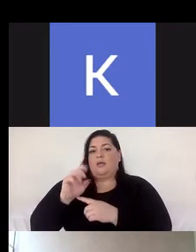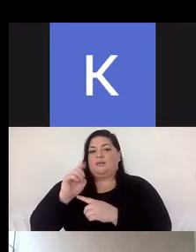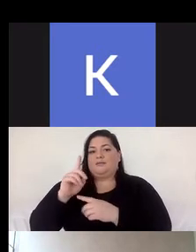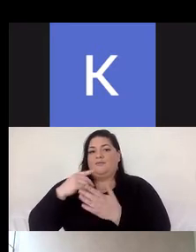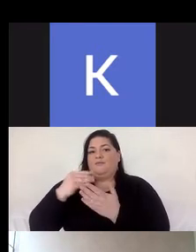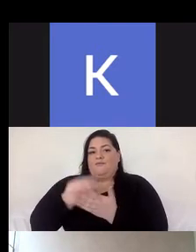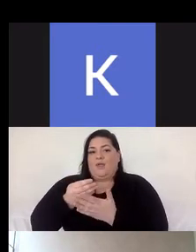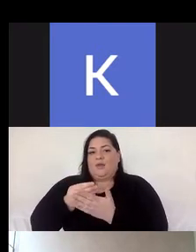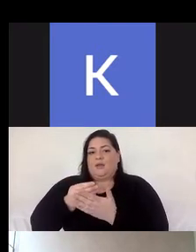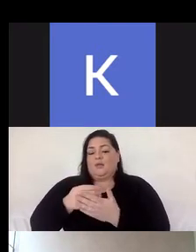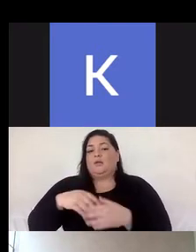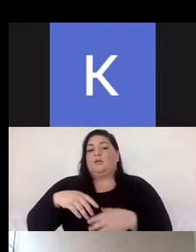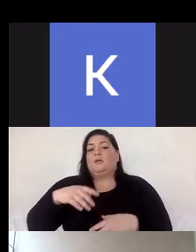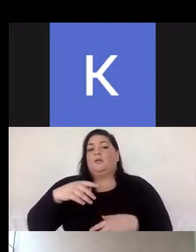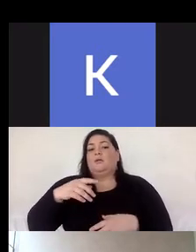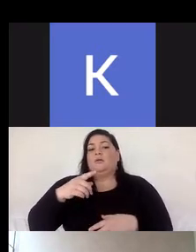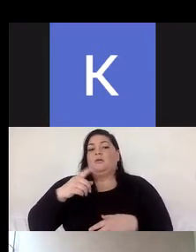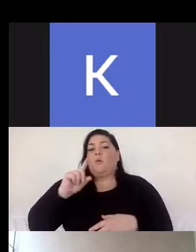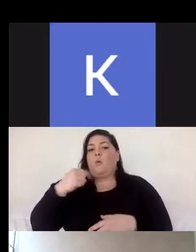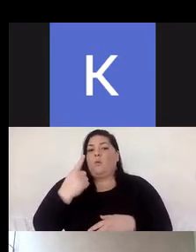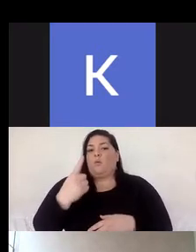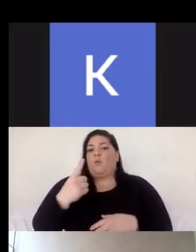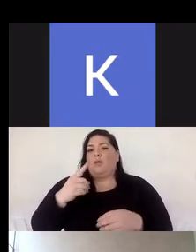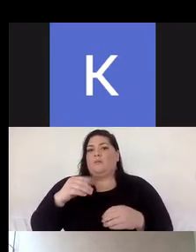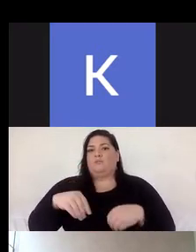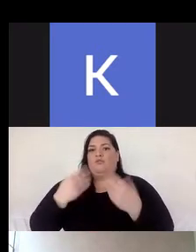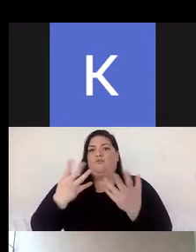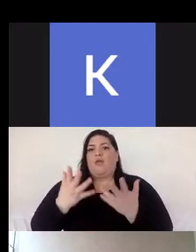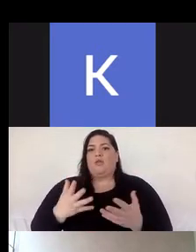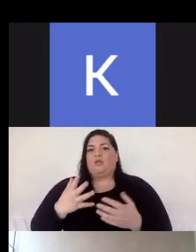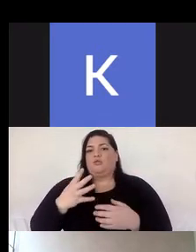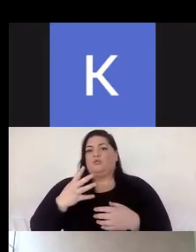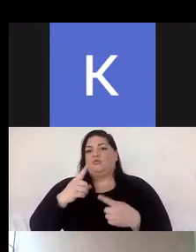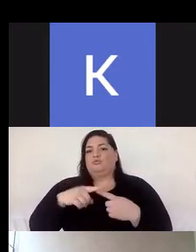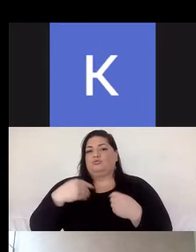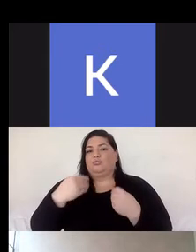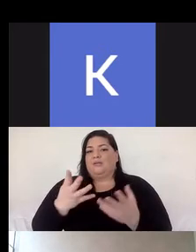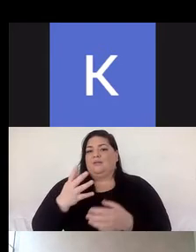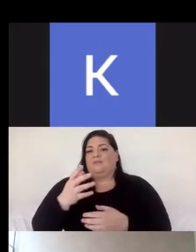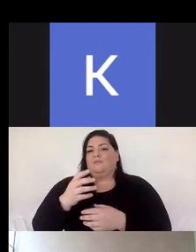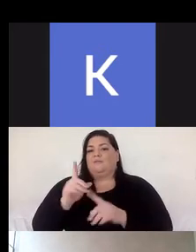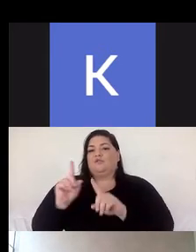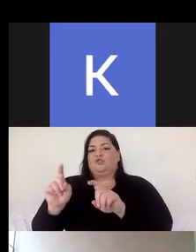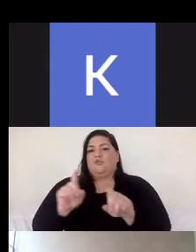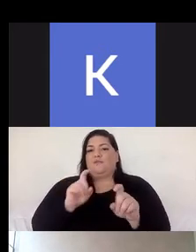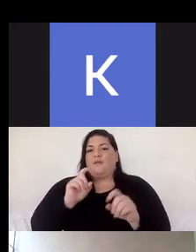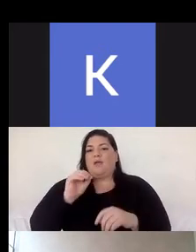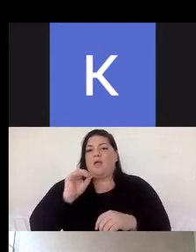providers in the country devoted exclusively to serving survivors of sexual assault.